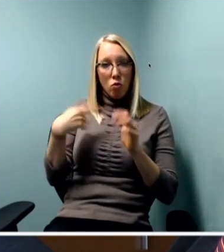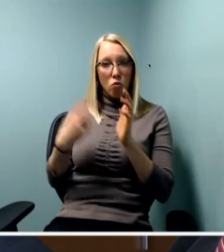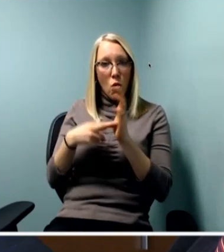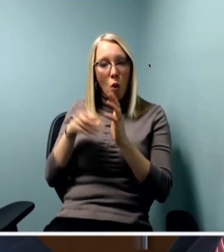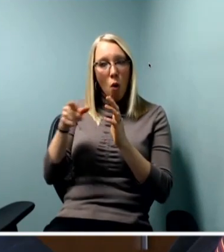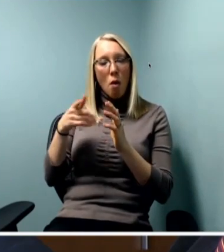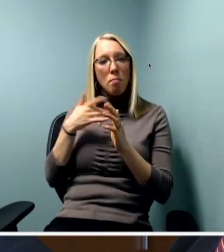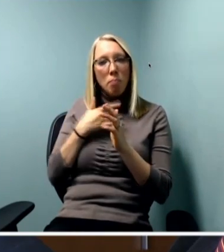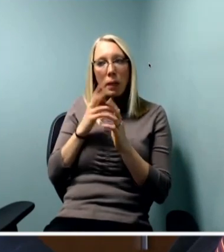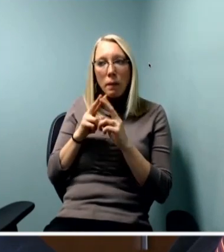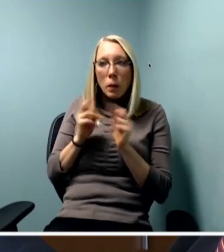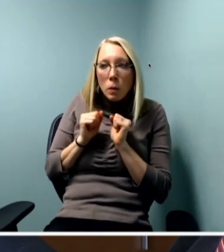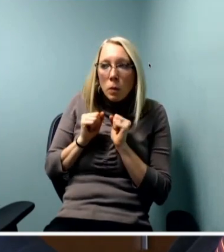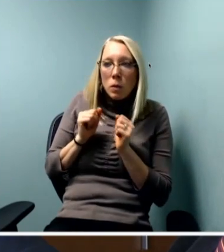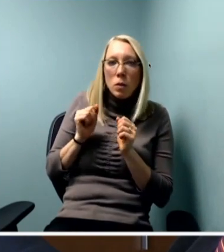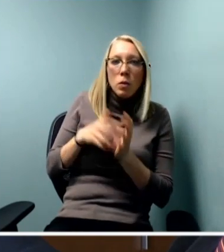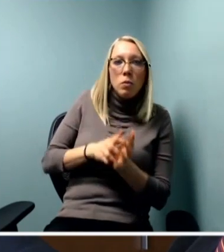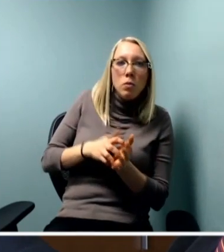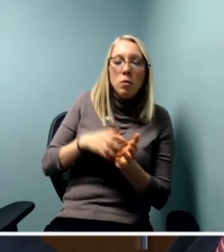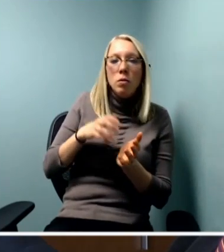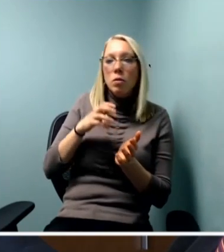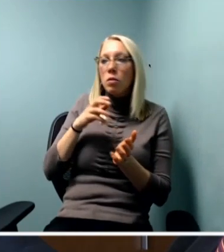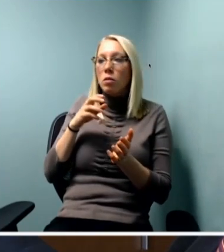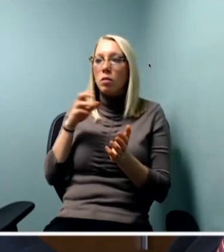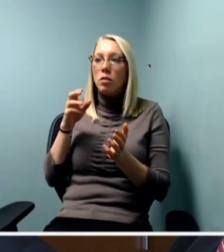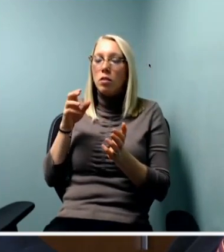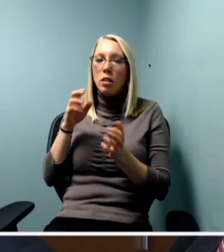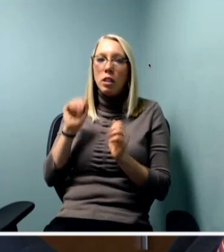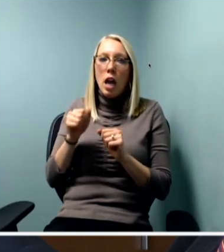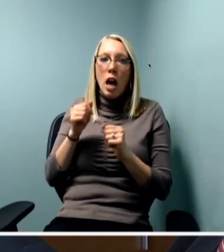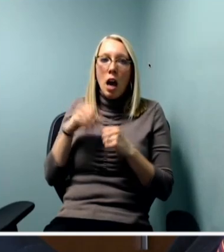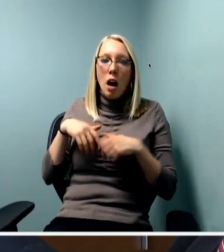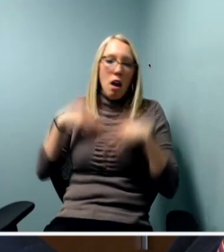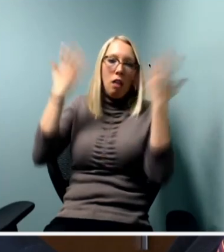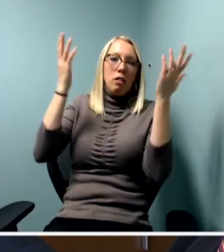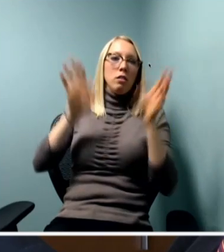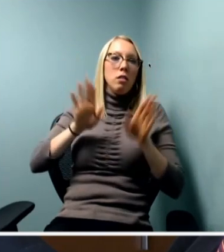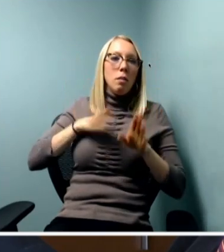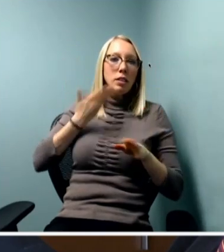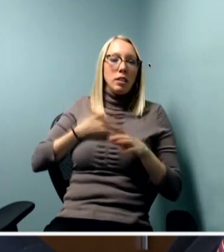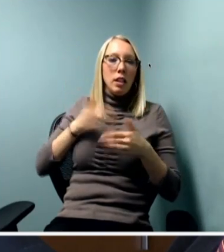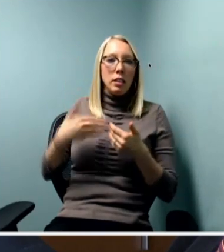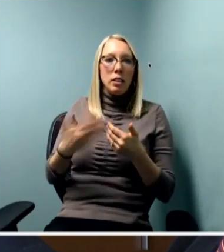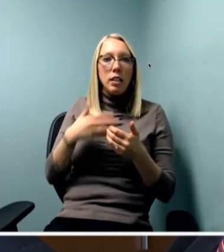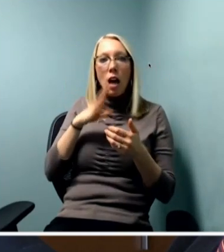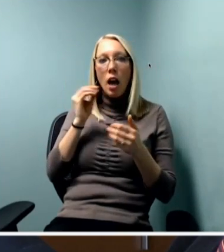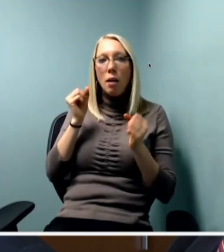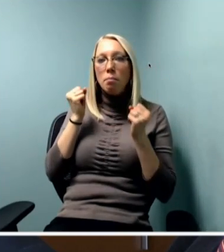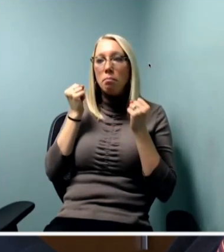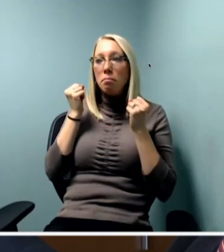and often young actresses decide that they should walk with a limp, or something,